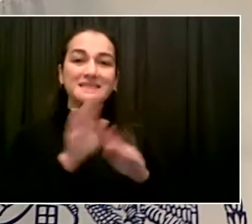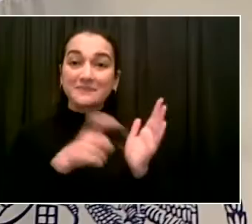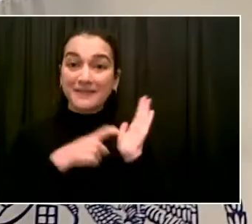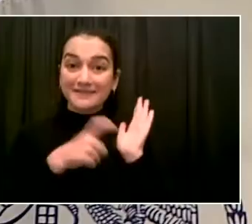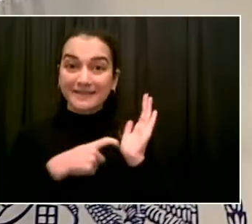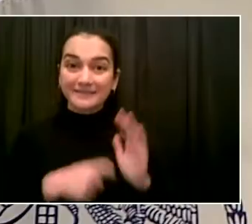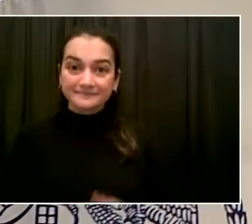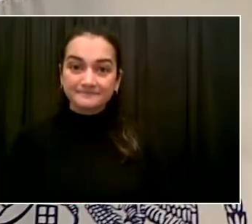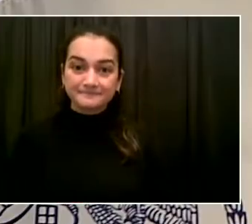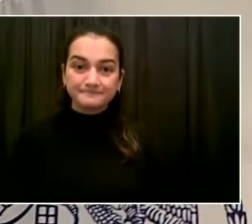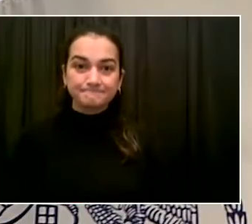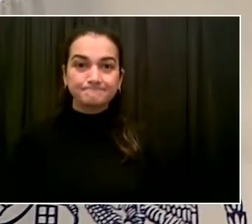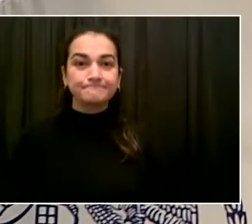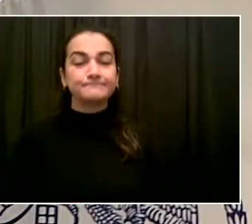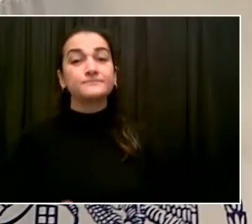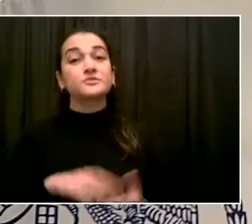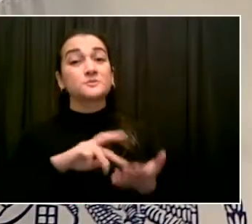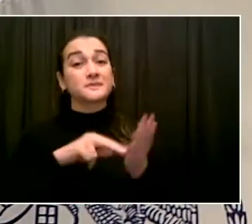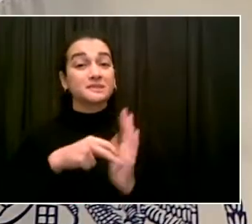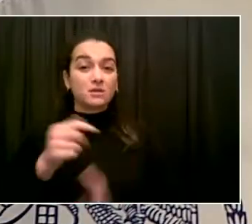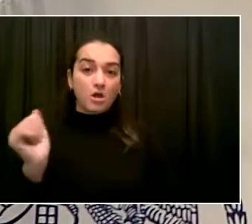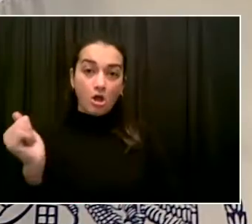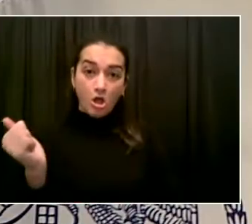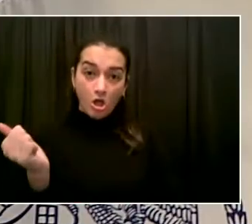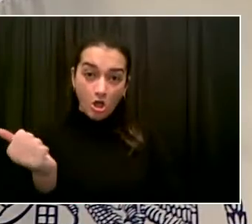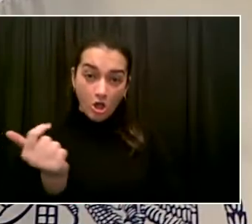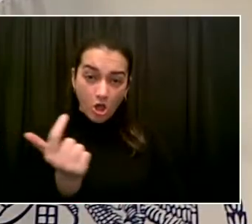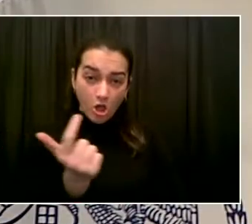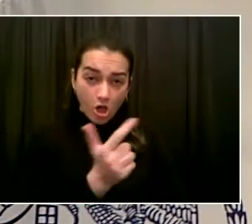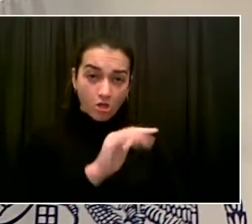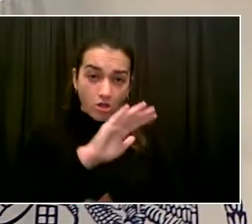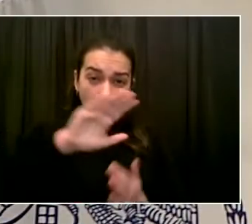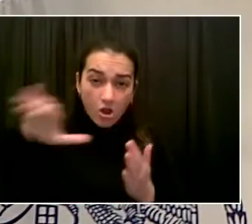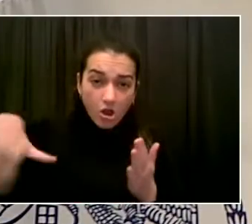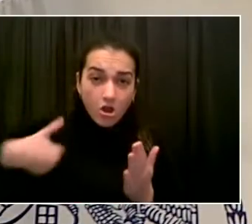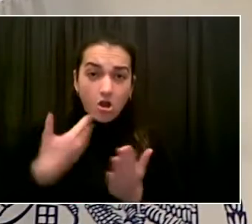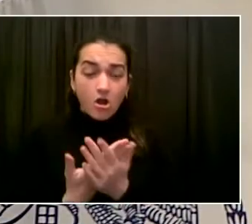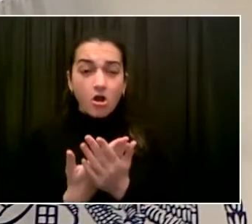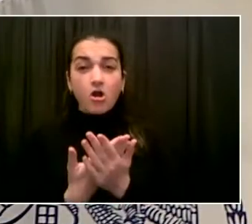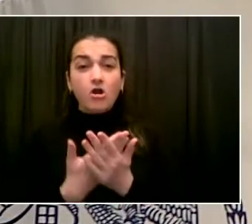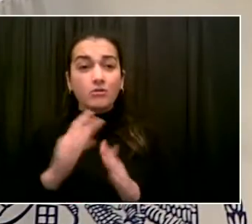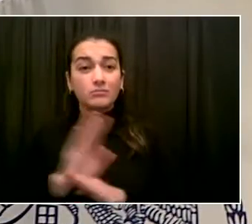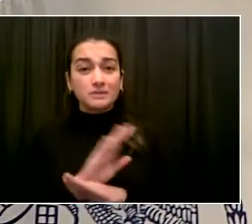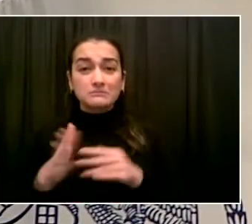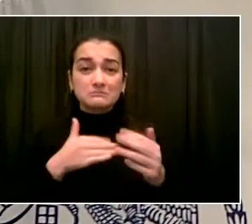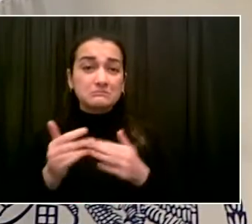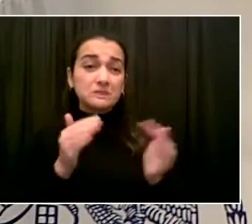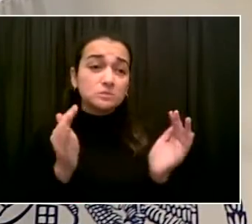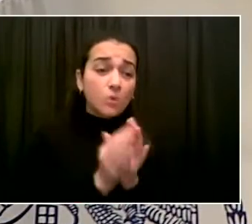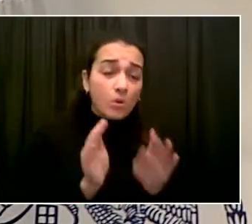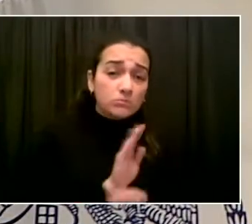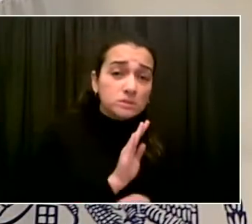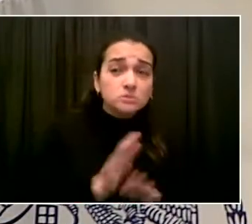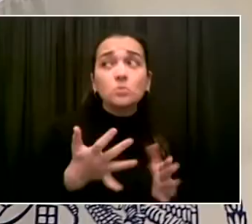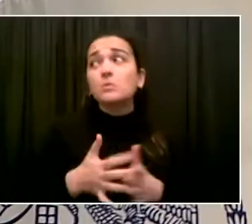THIS EMPLOYER MANDATE. ARE YOU TALKING ABOUT ALL EMPLOYERS